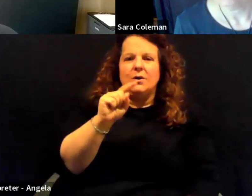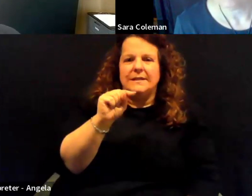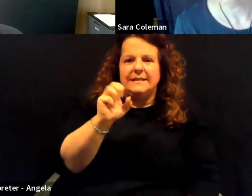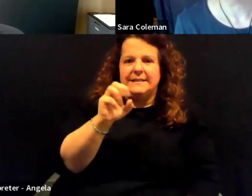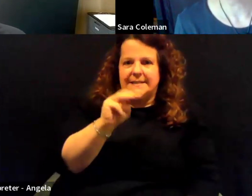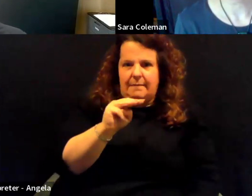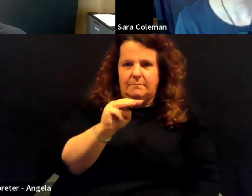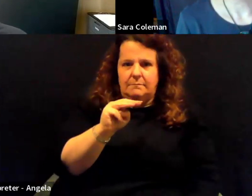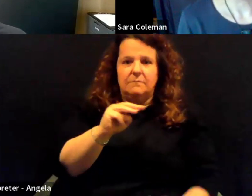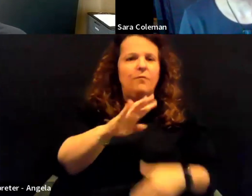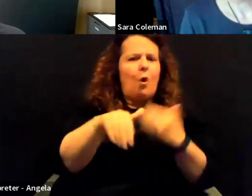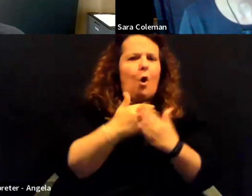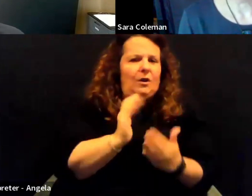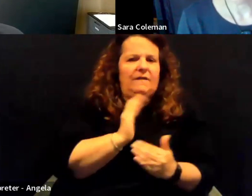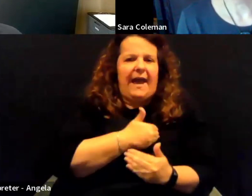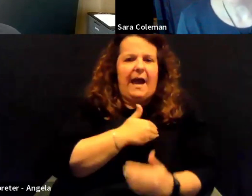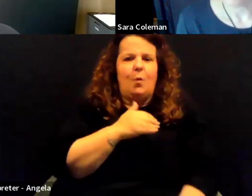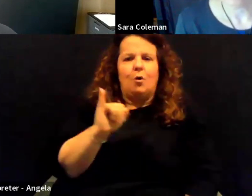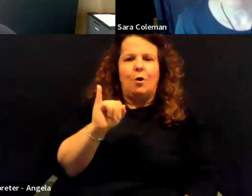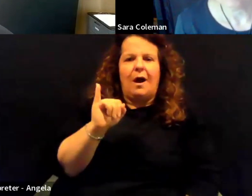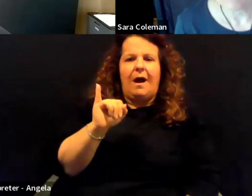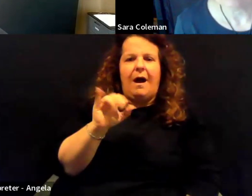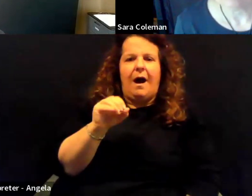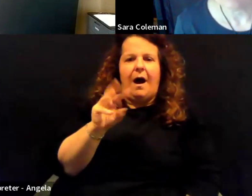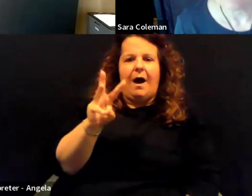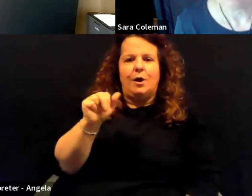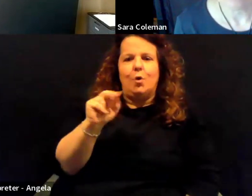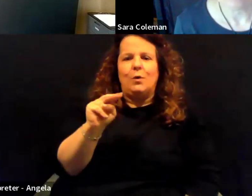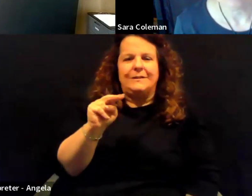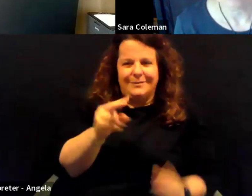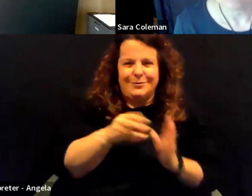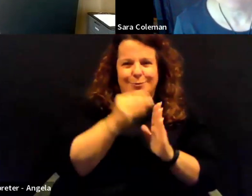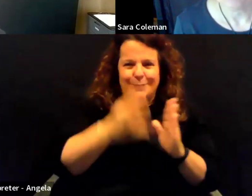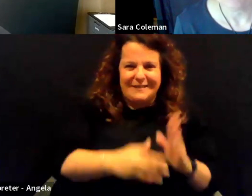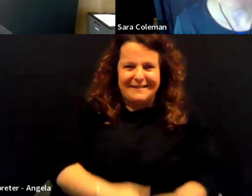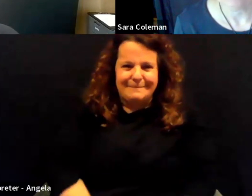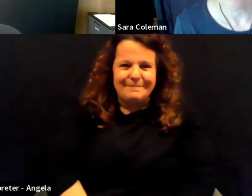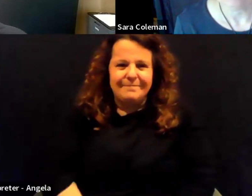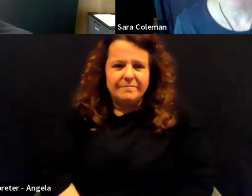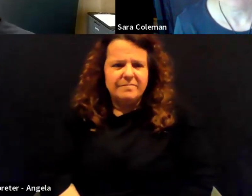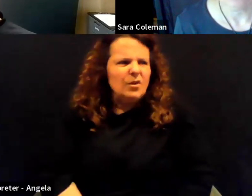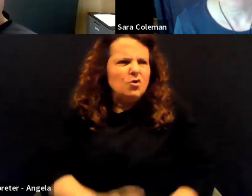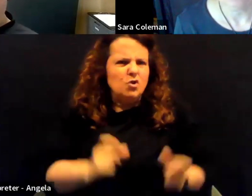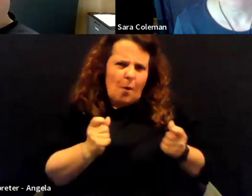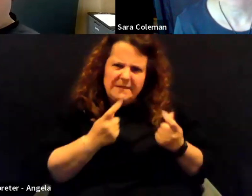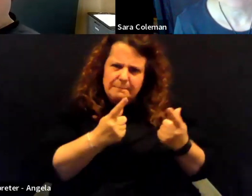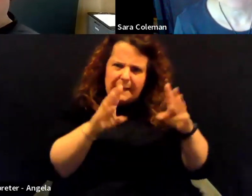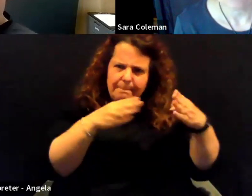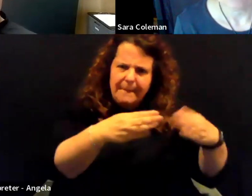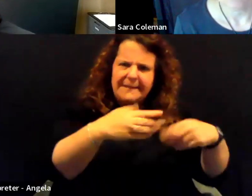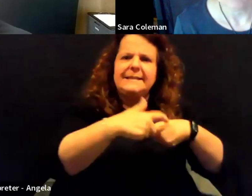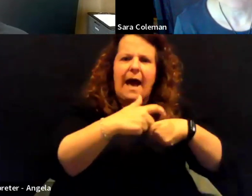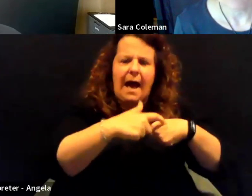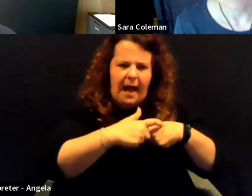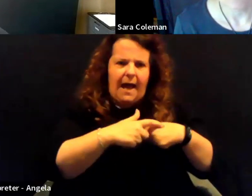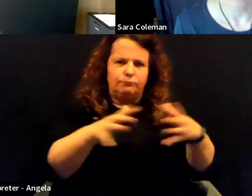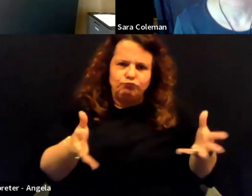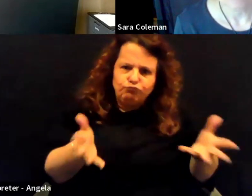And that's where I'm trying to spend my time in relation to what's going on.